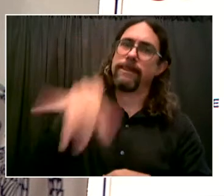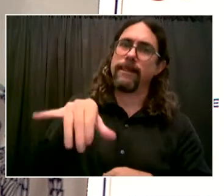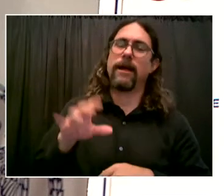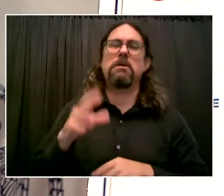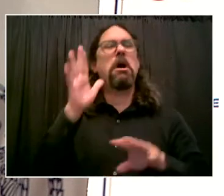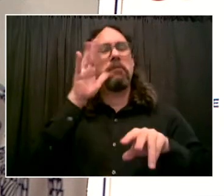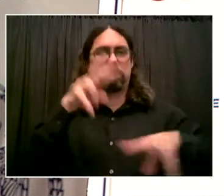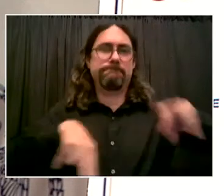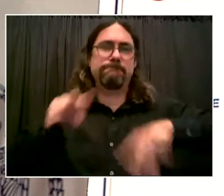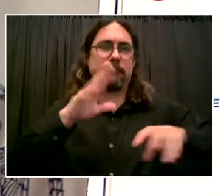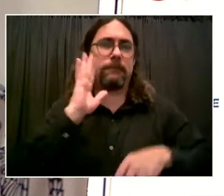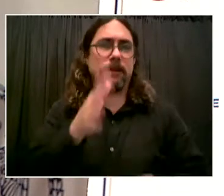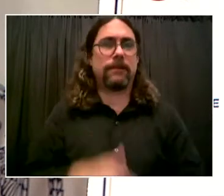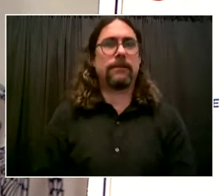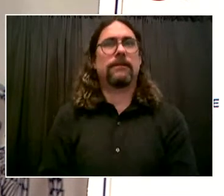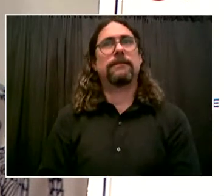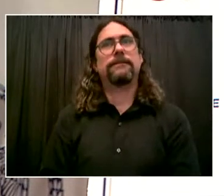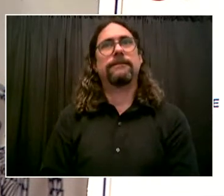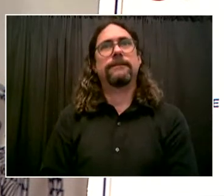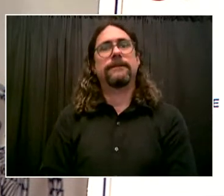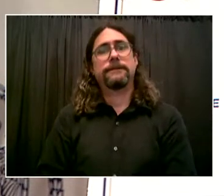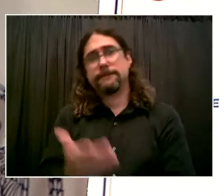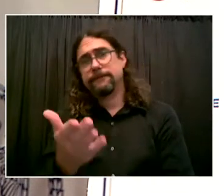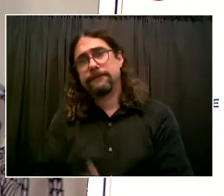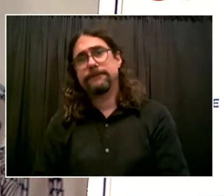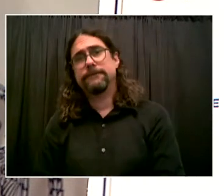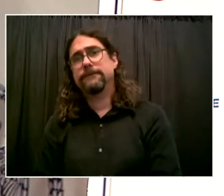STATIN ISLANDERS ARE TREATED FAIRLY. I WILL CERTAINLY LOOK AT HER